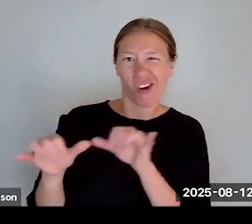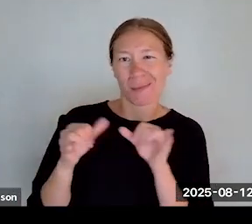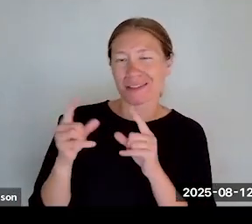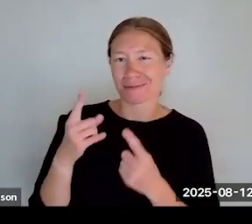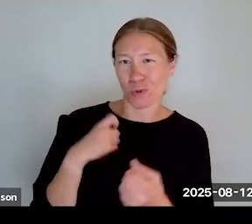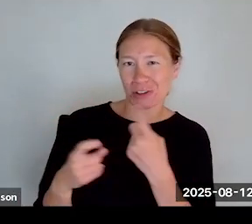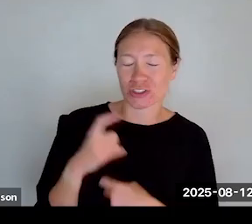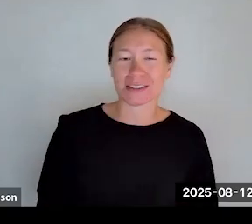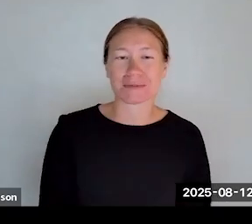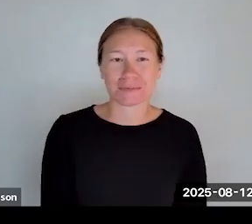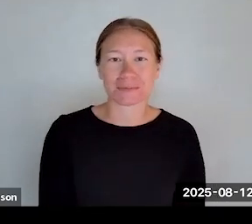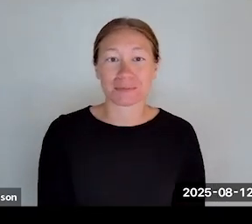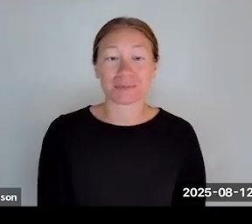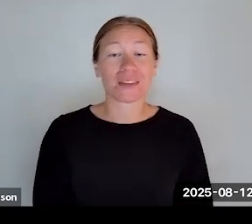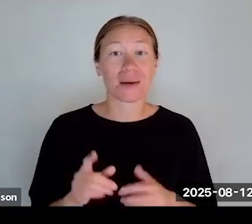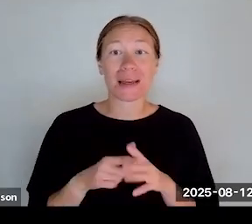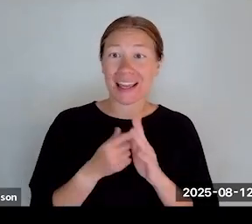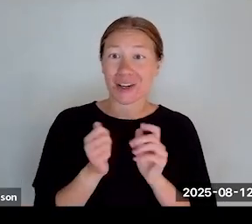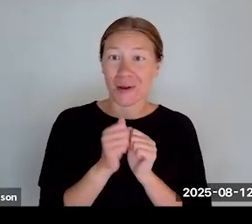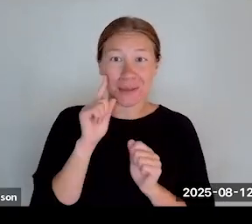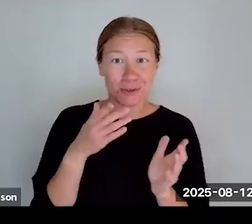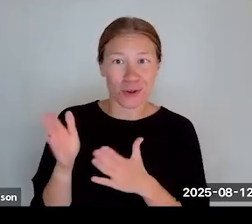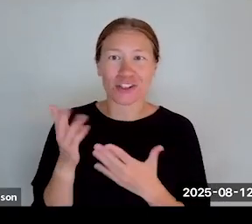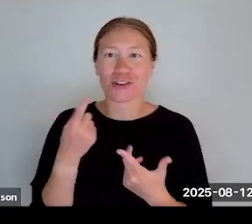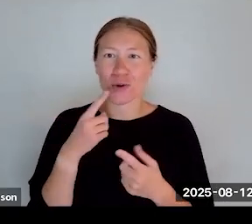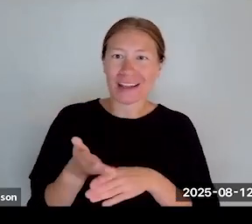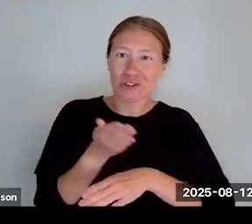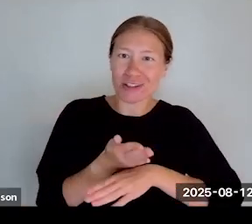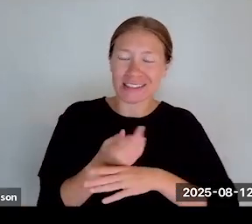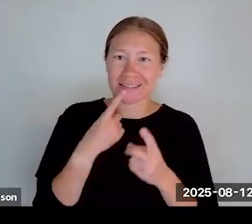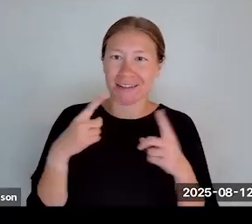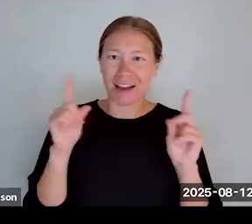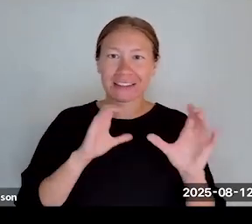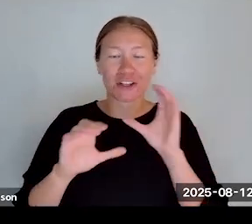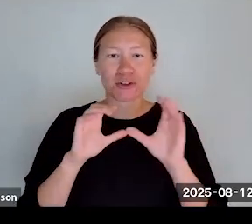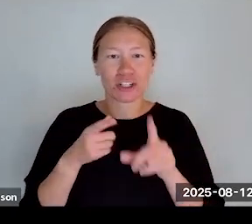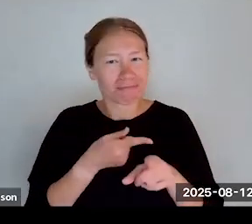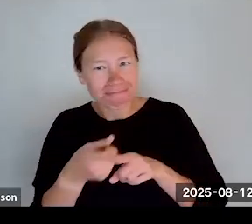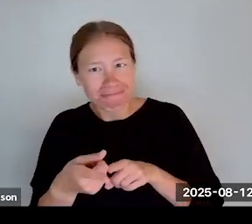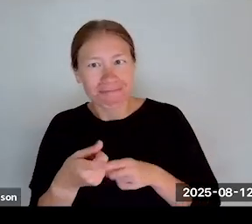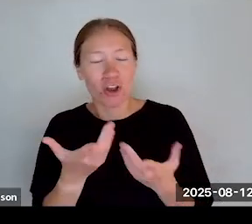We'll start with some strategies for increasing effective communication, particularly when it comes to requesting assistance